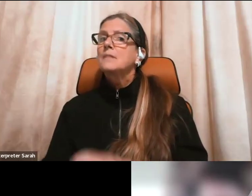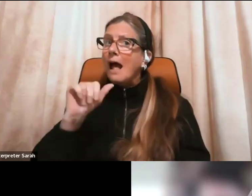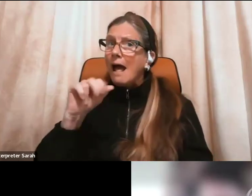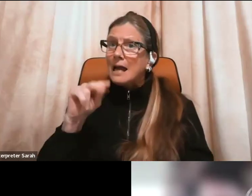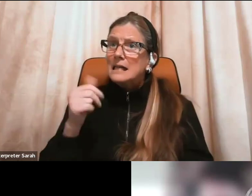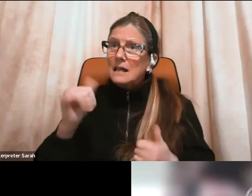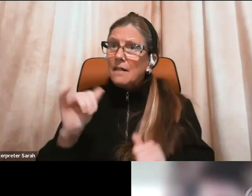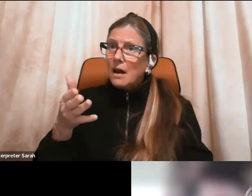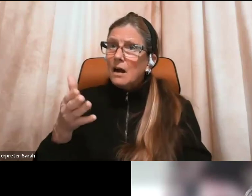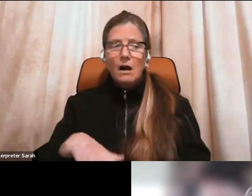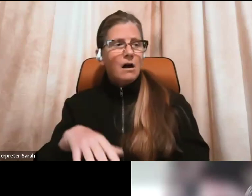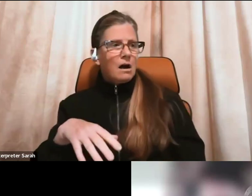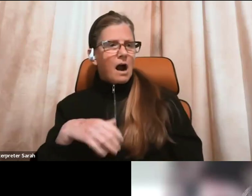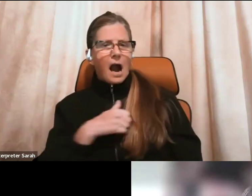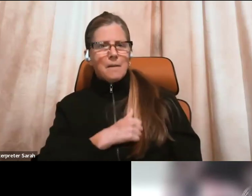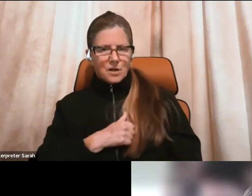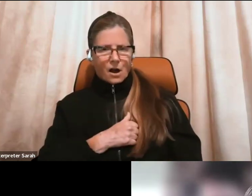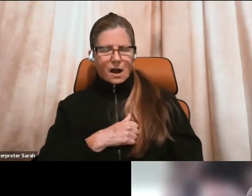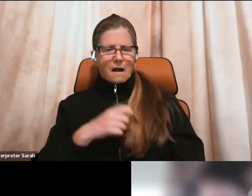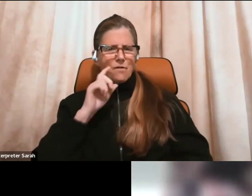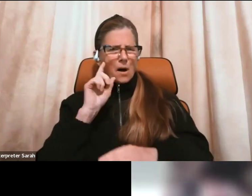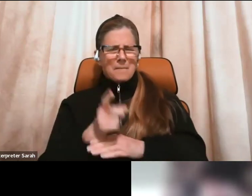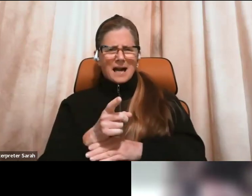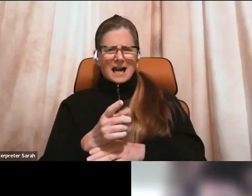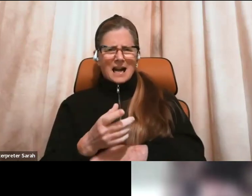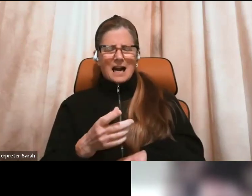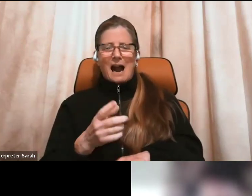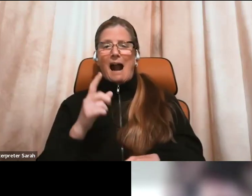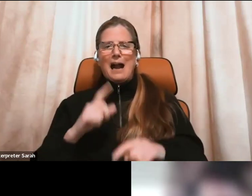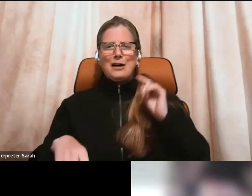Okay, now I can. Yes, I'm sorry, just for a minute there, I lost access to unmuting myself.